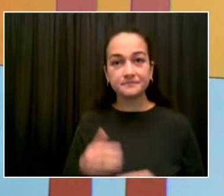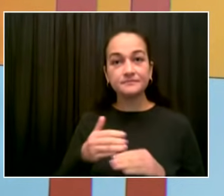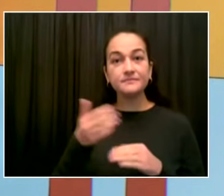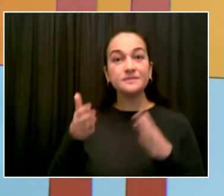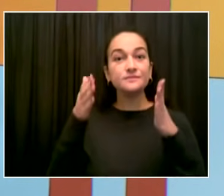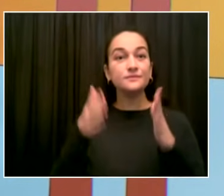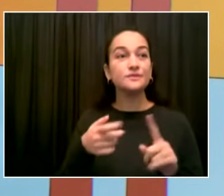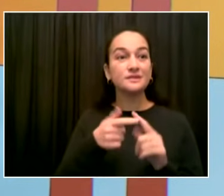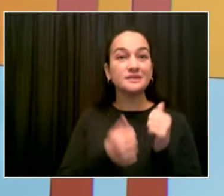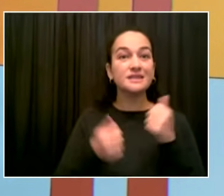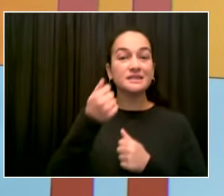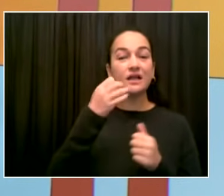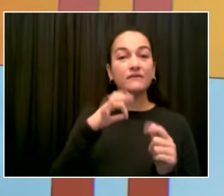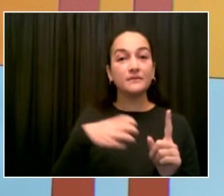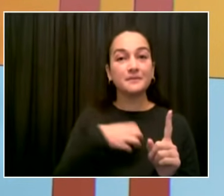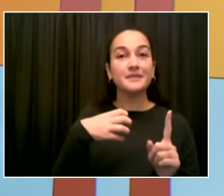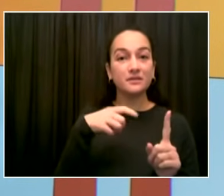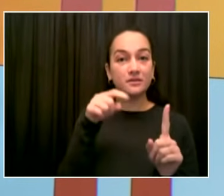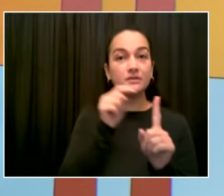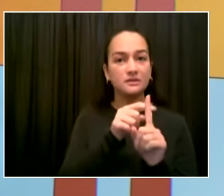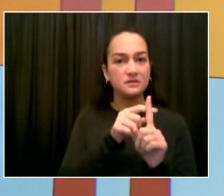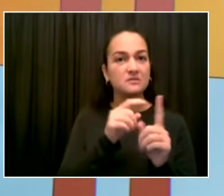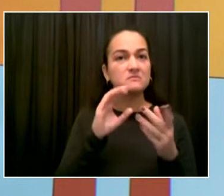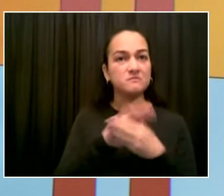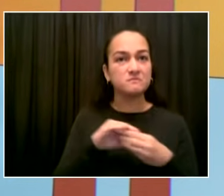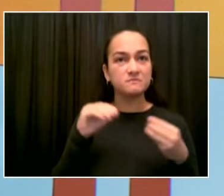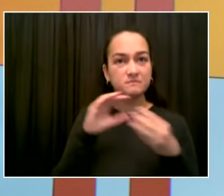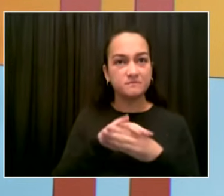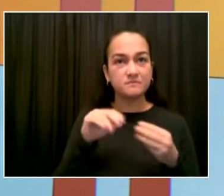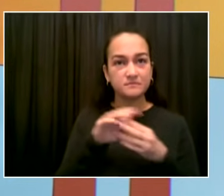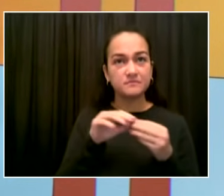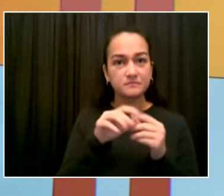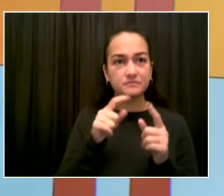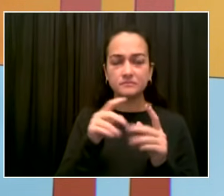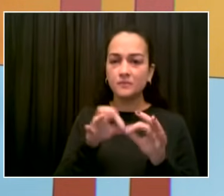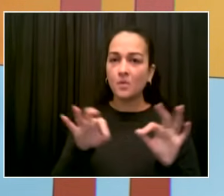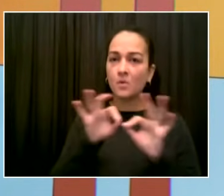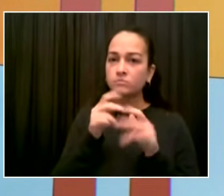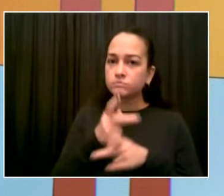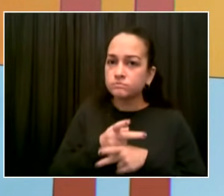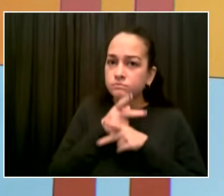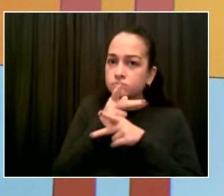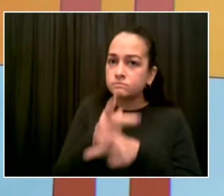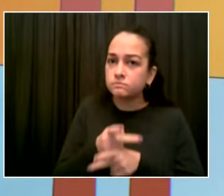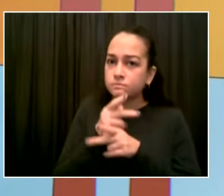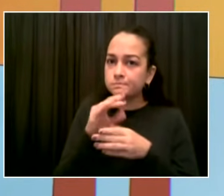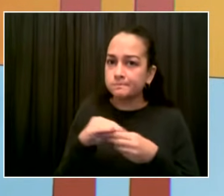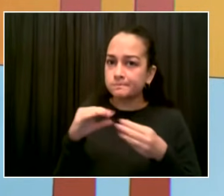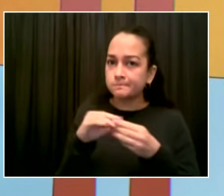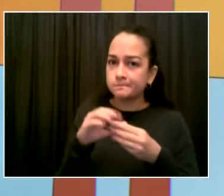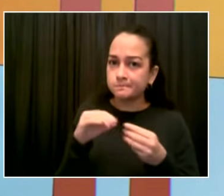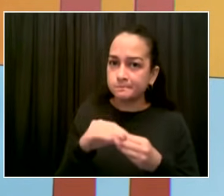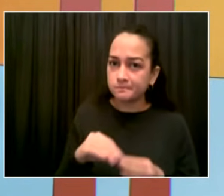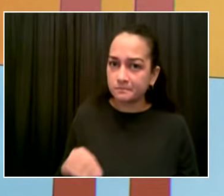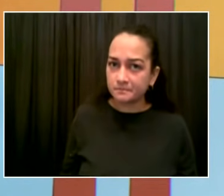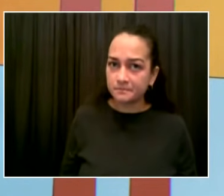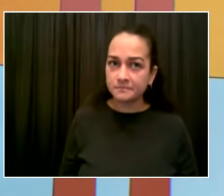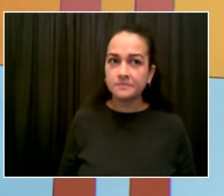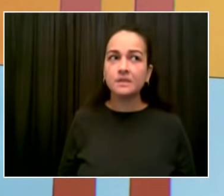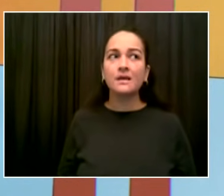HEAR JUST I KNOW HE WILL SPEAK CAREFLULY. PREPARING TO PRESENT OUR ARGUMENT THROUGH